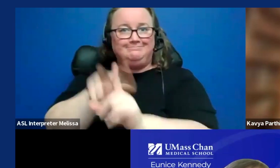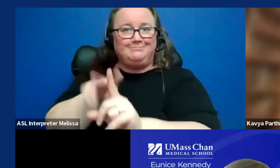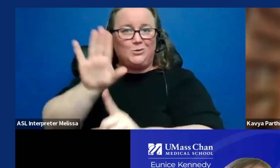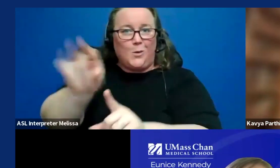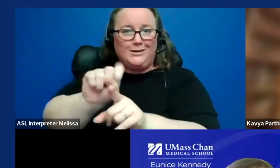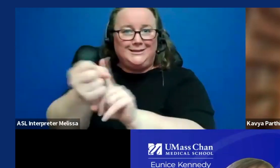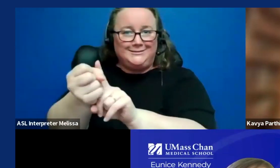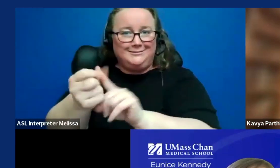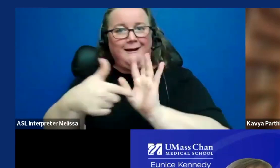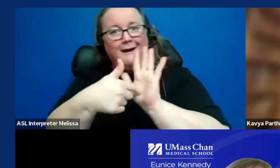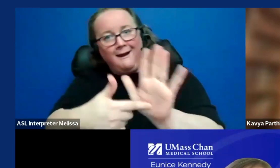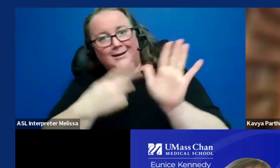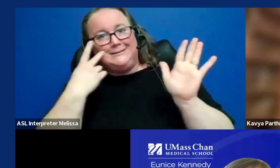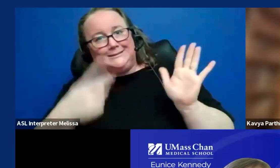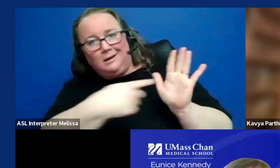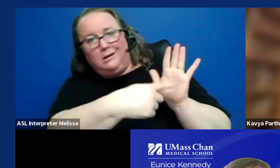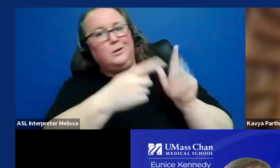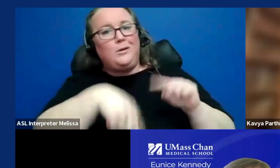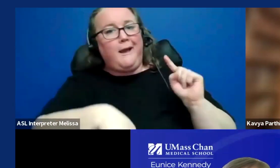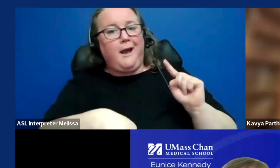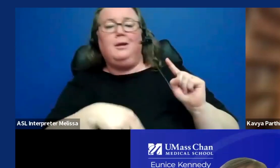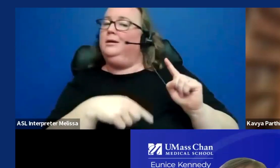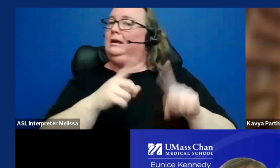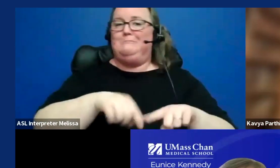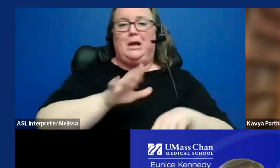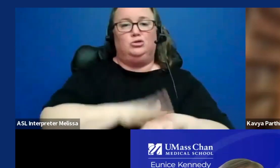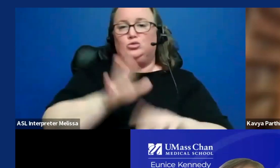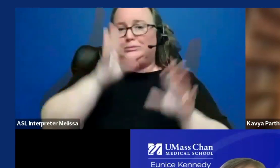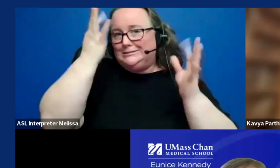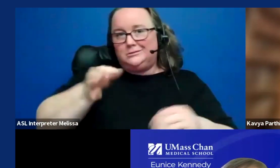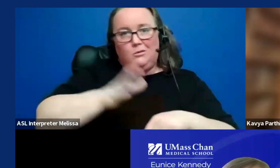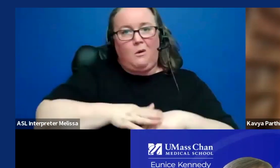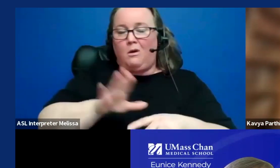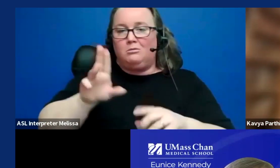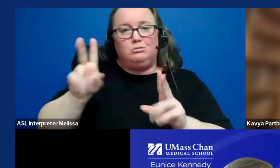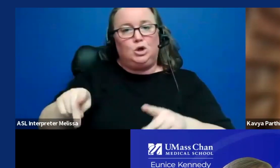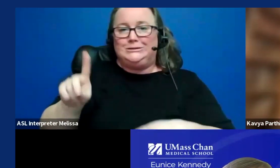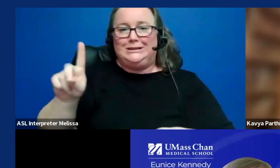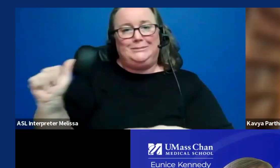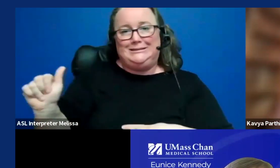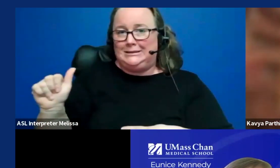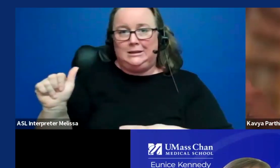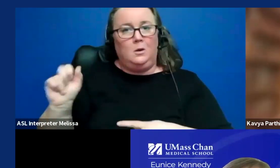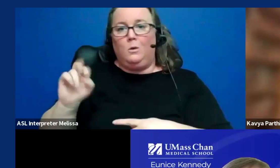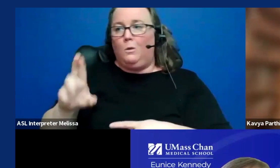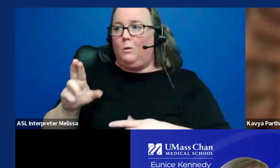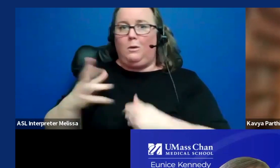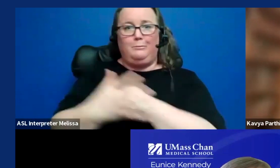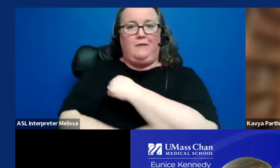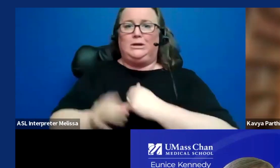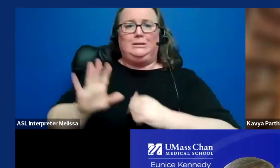you're not supposed to just base a decision on a person's disability status or poverty. You're supposed to look at all these other factors,